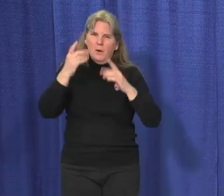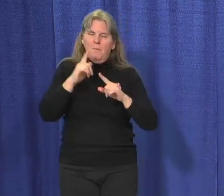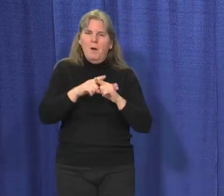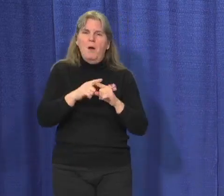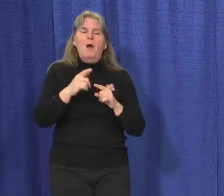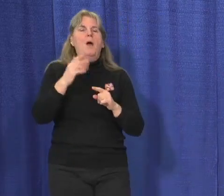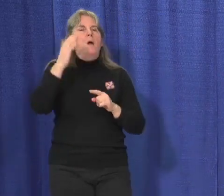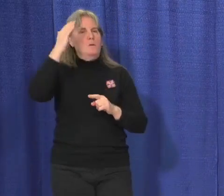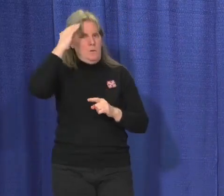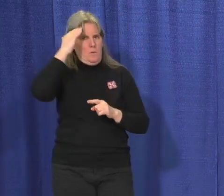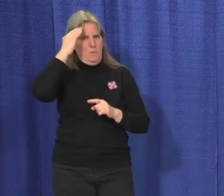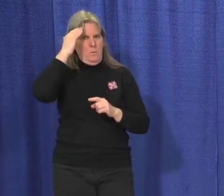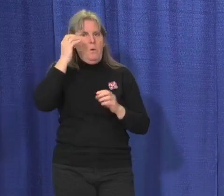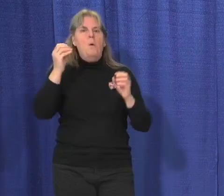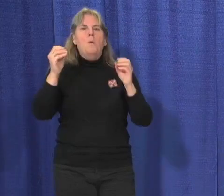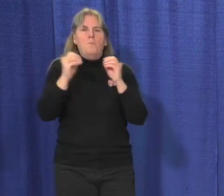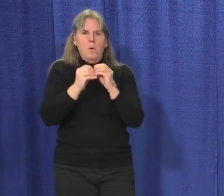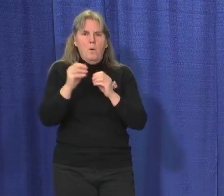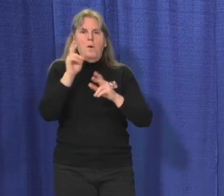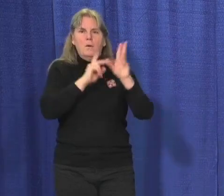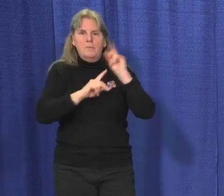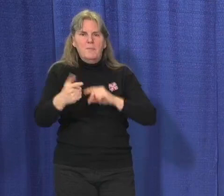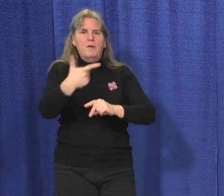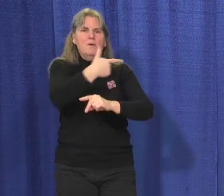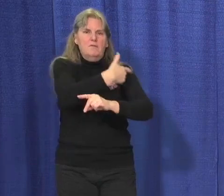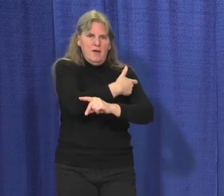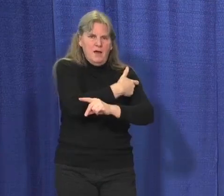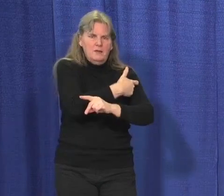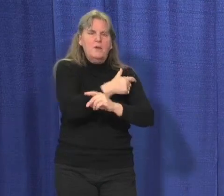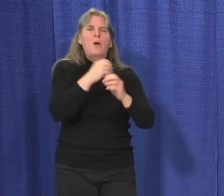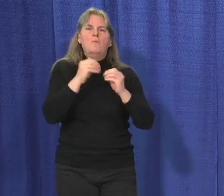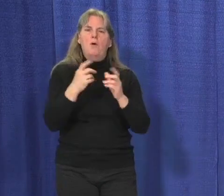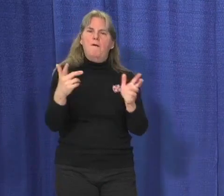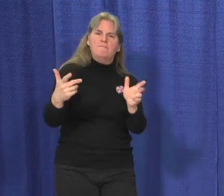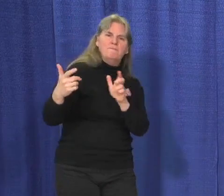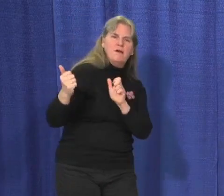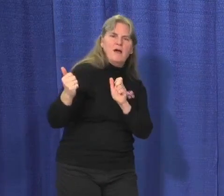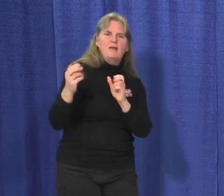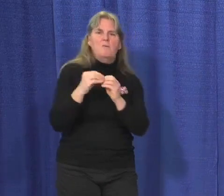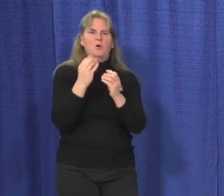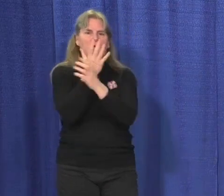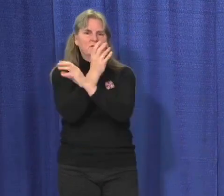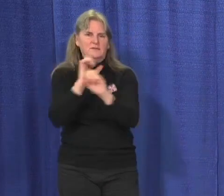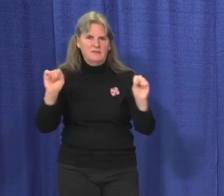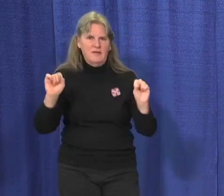more people that get vaccinated faster and safer we can go through the rest of this